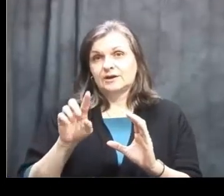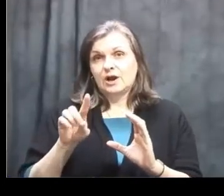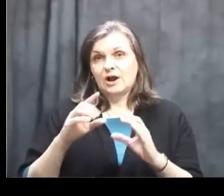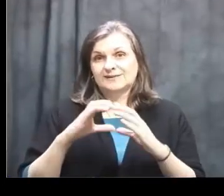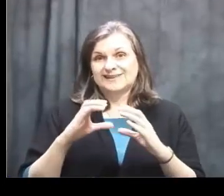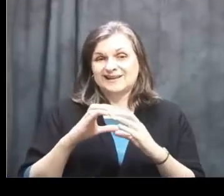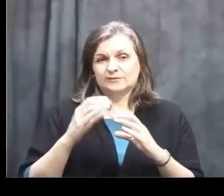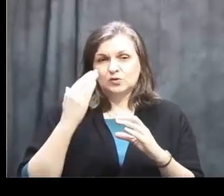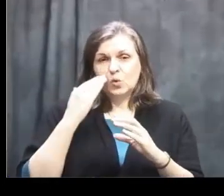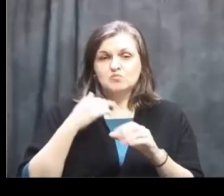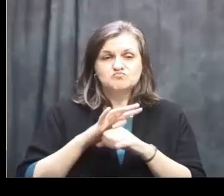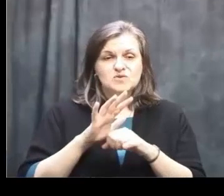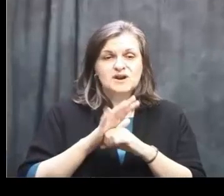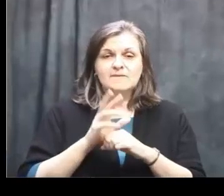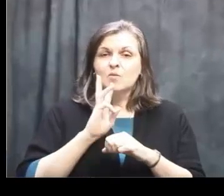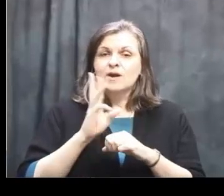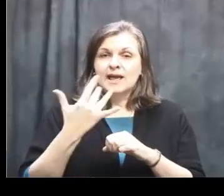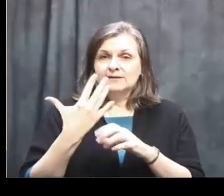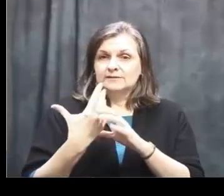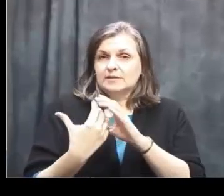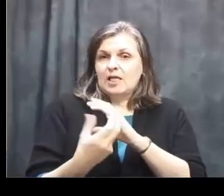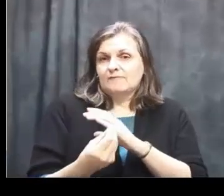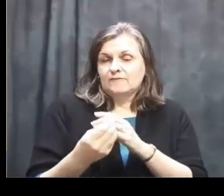get this signal that enough water has been transpired